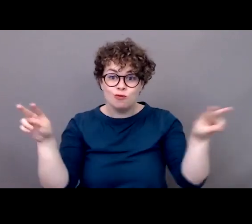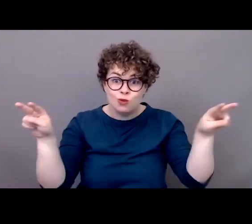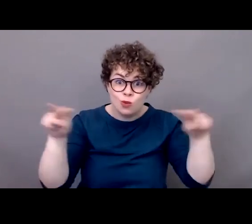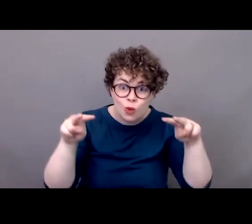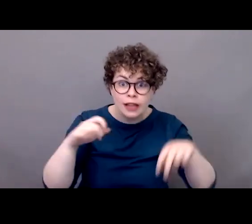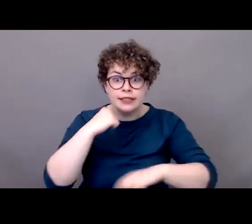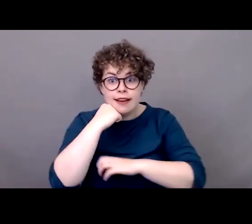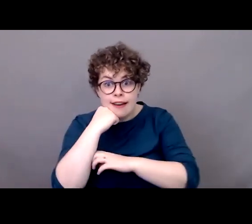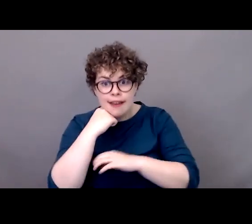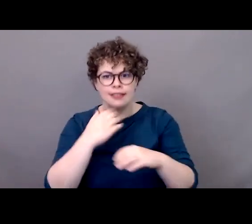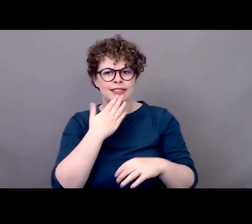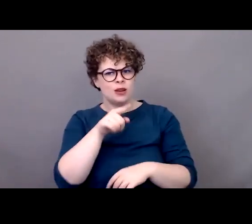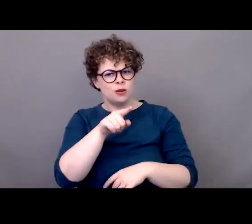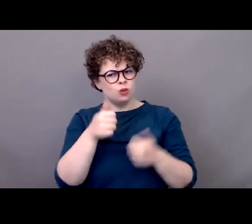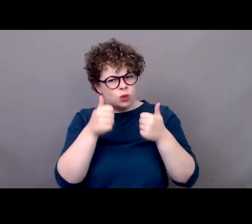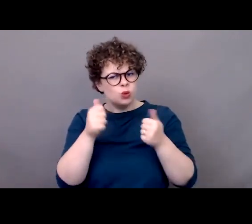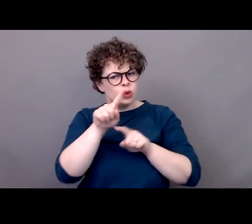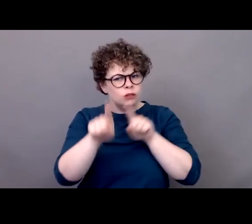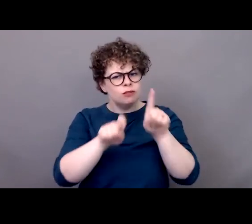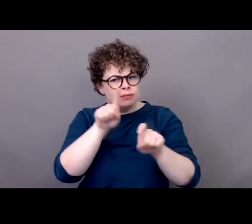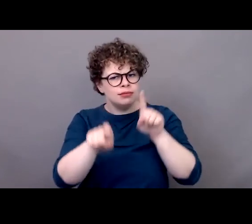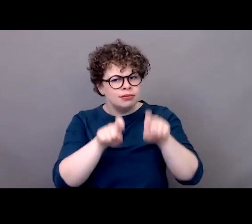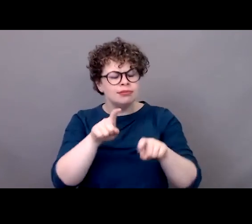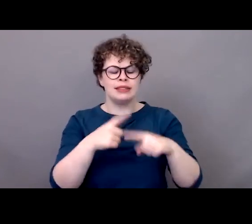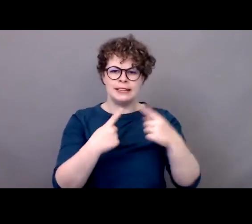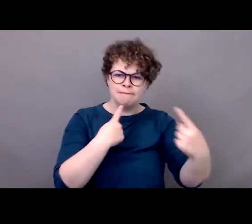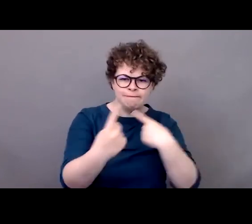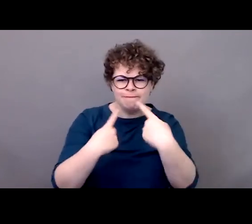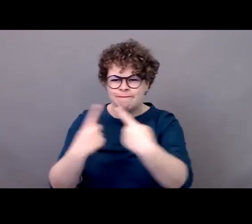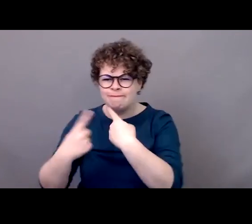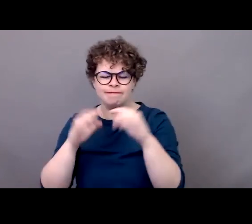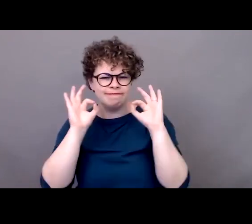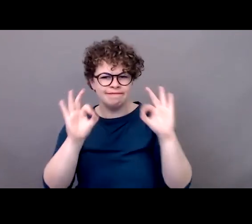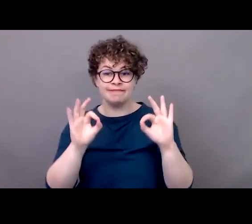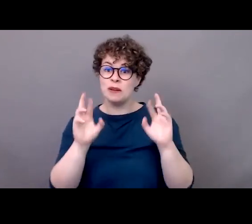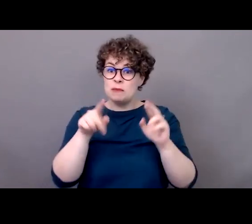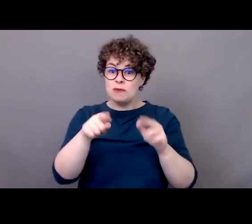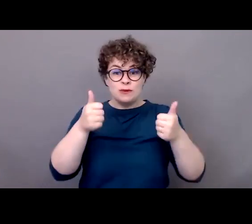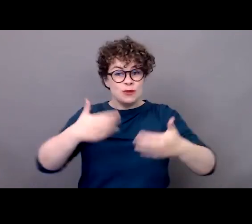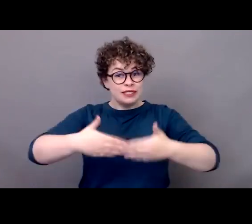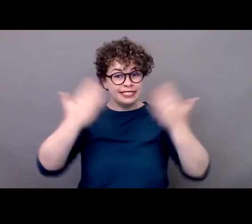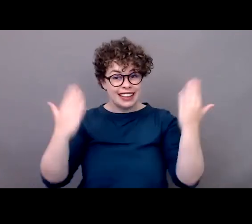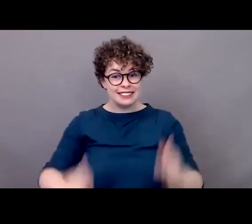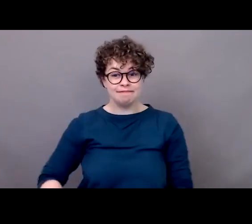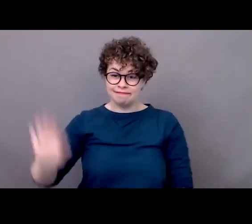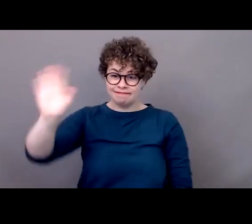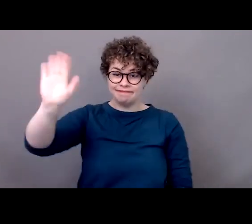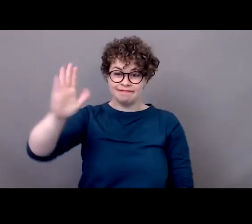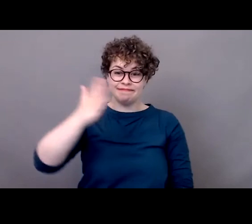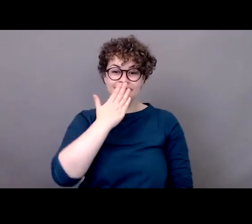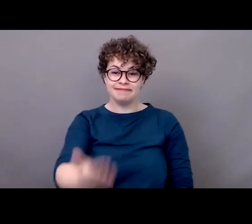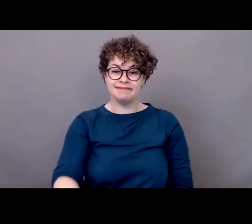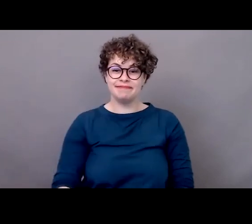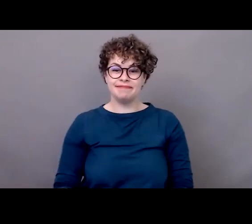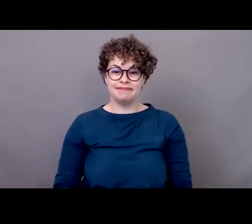questions and for interaction. I wish everyone a good day. Thank you everybody. Take care.